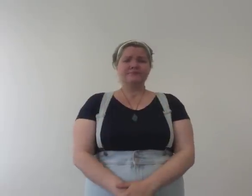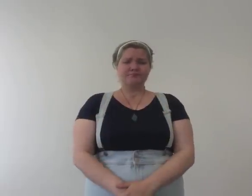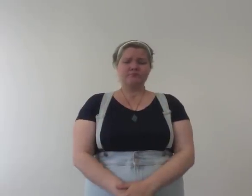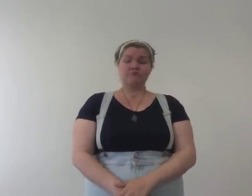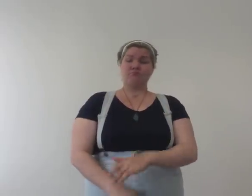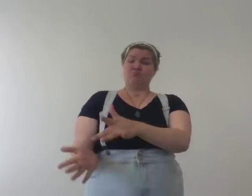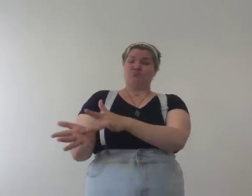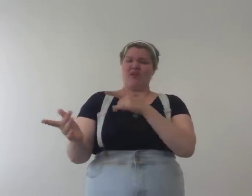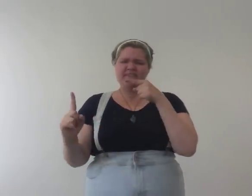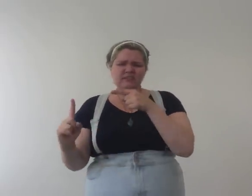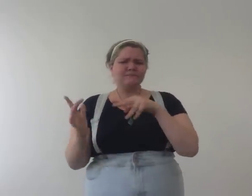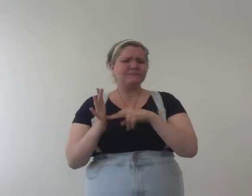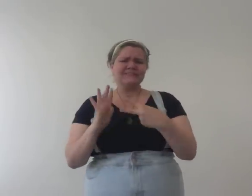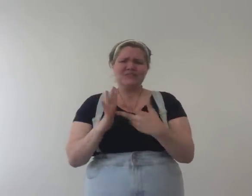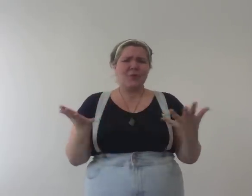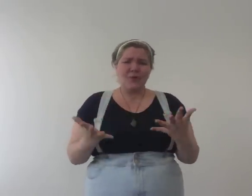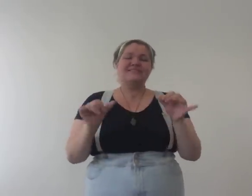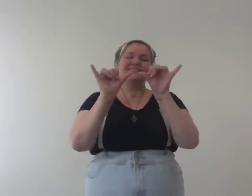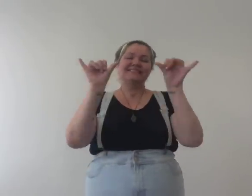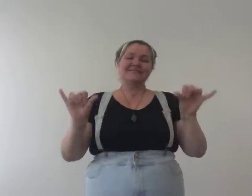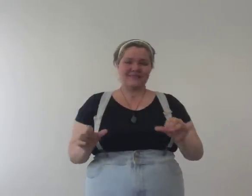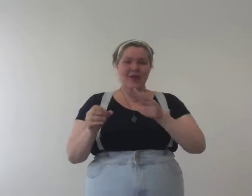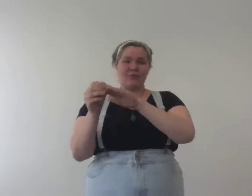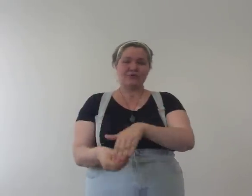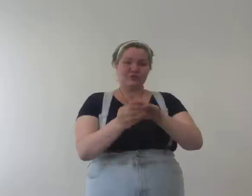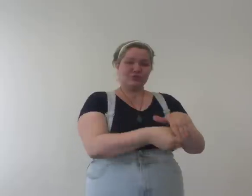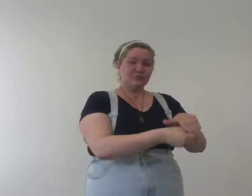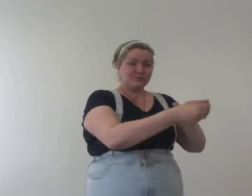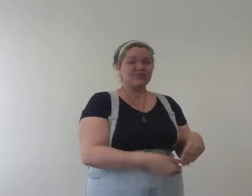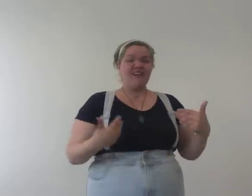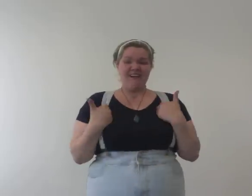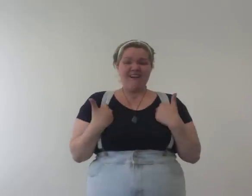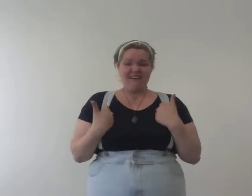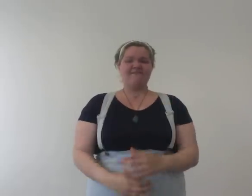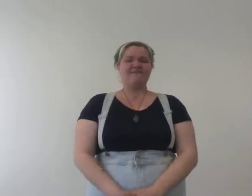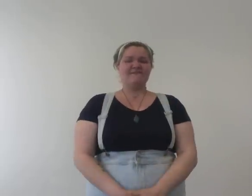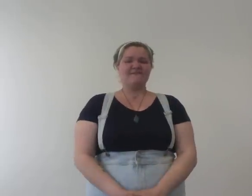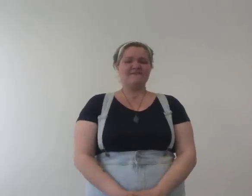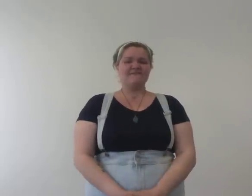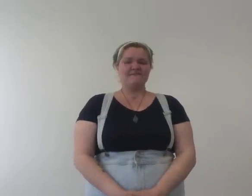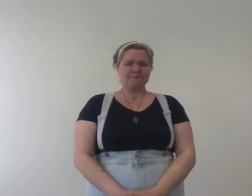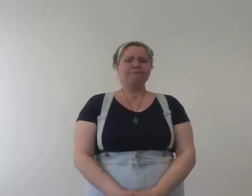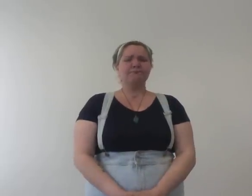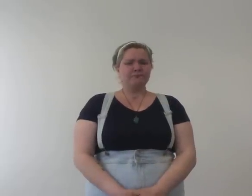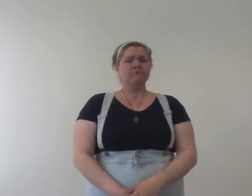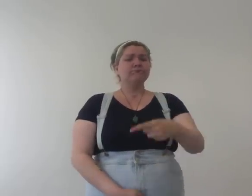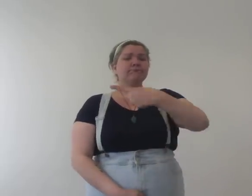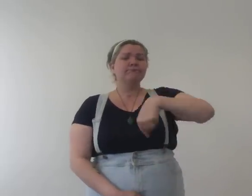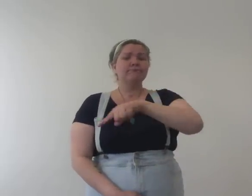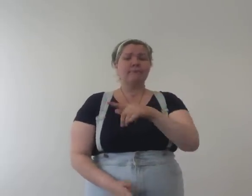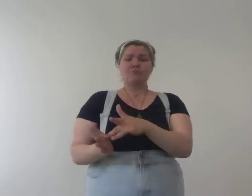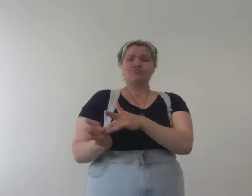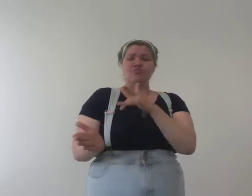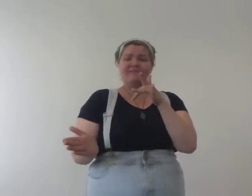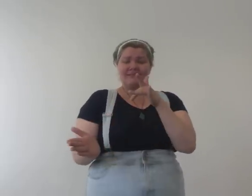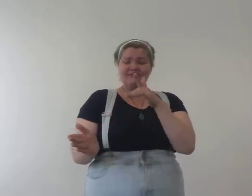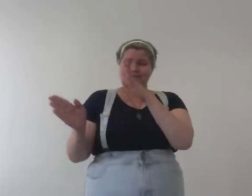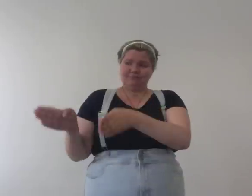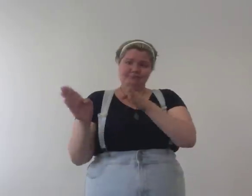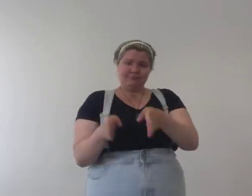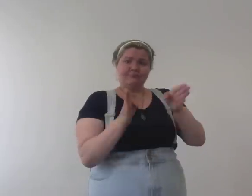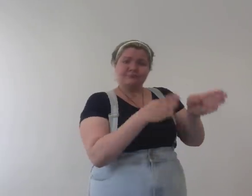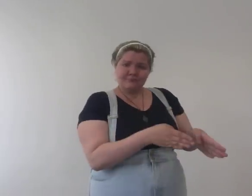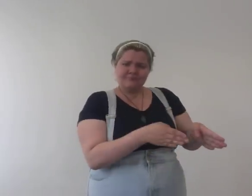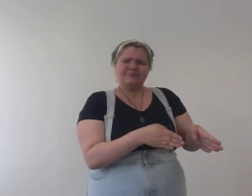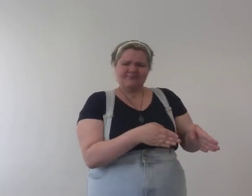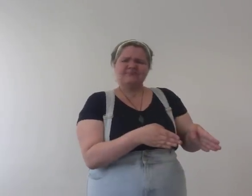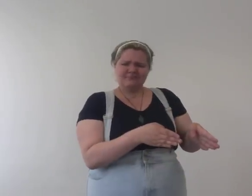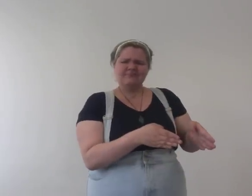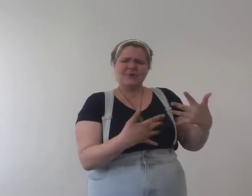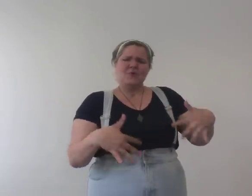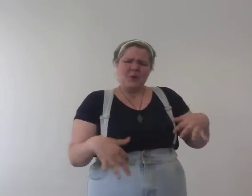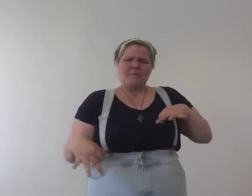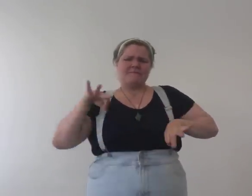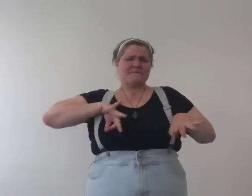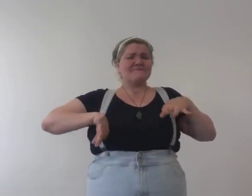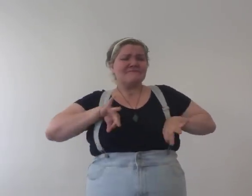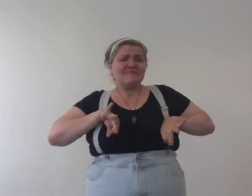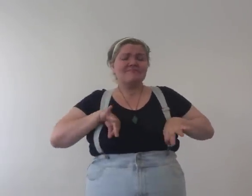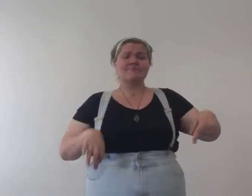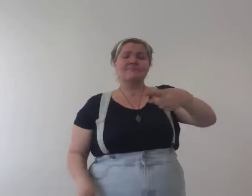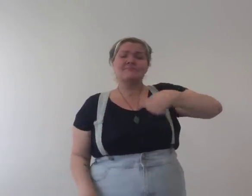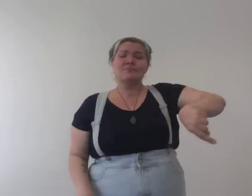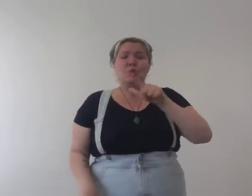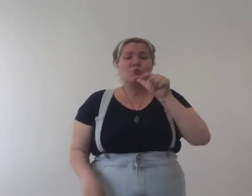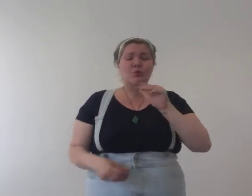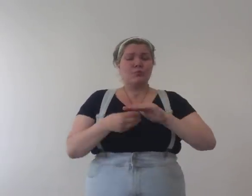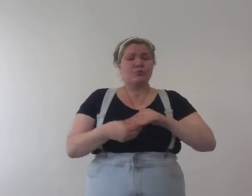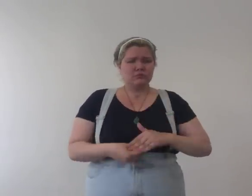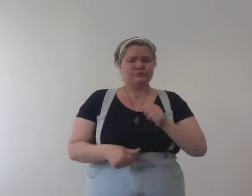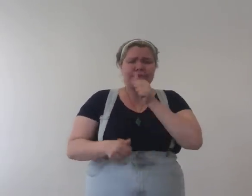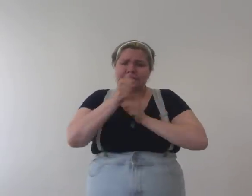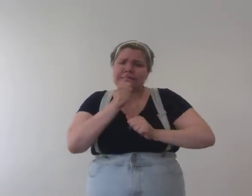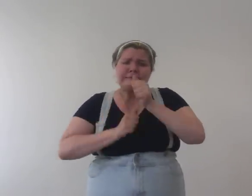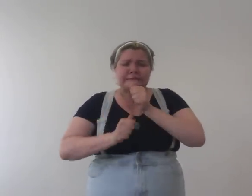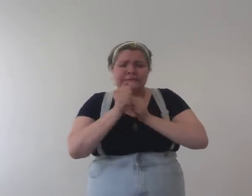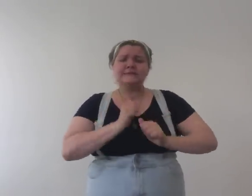Because of privilege, it means that there are systems of oppression that grants privileged individuals with benefits while the oppressed group suffers.